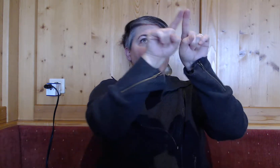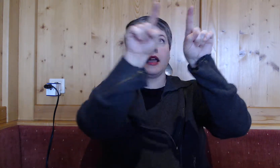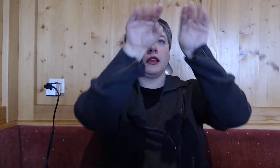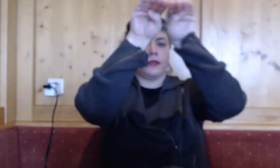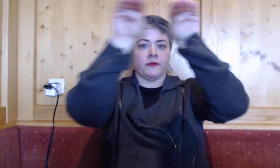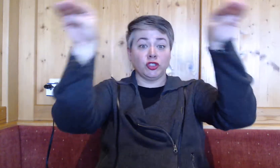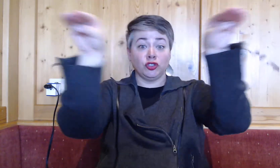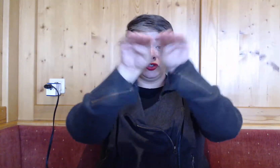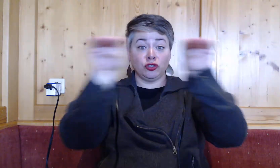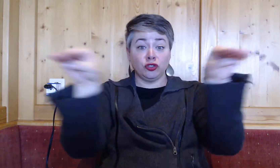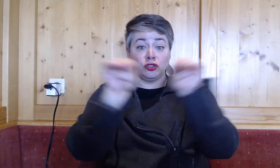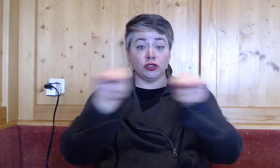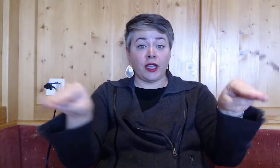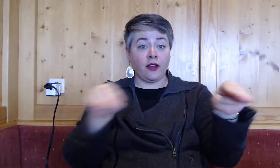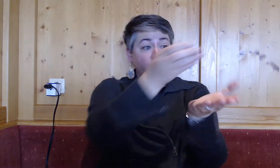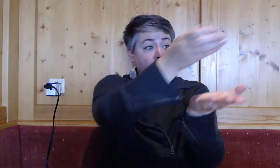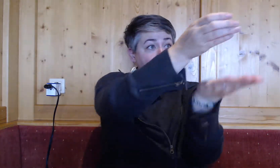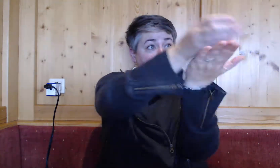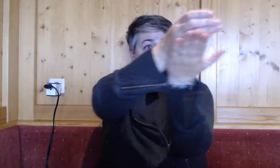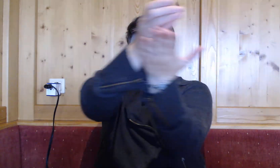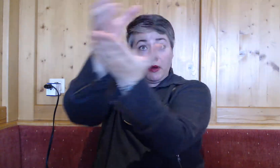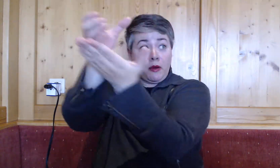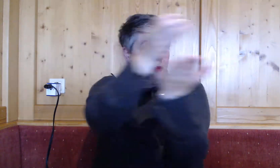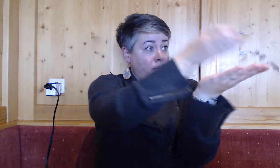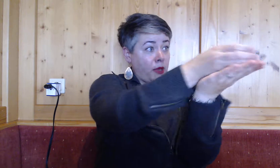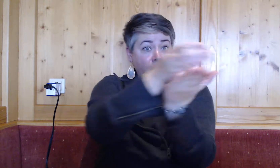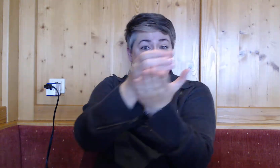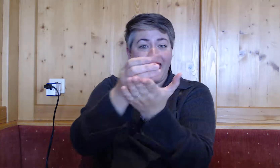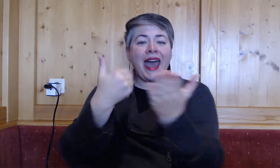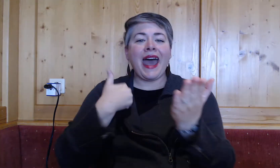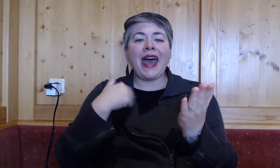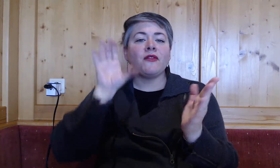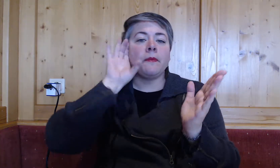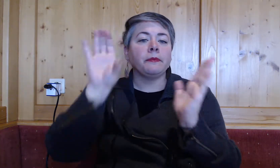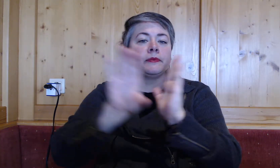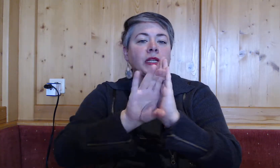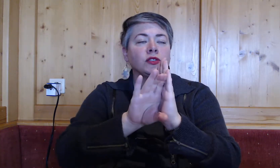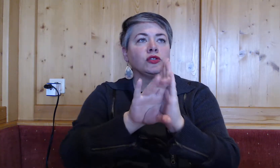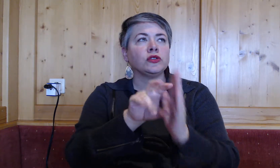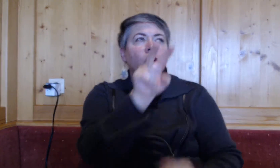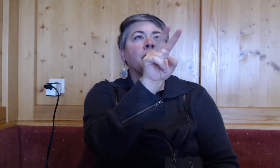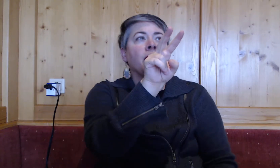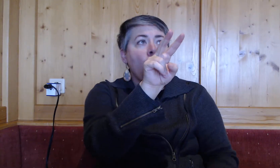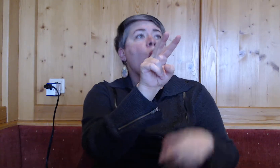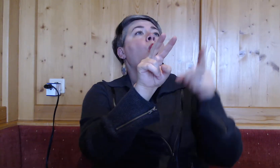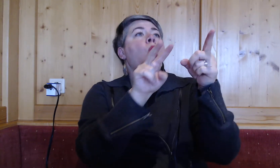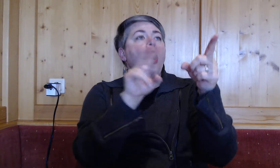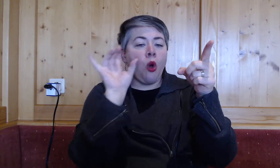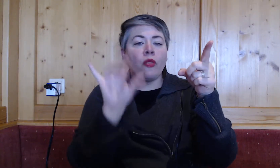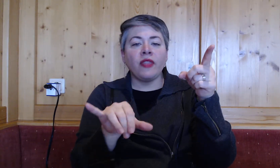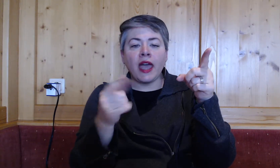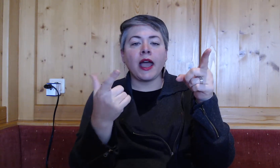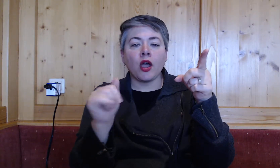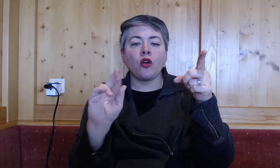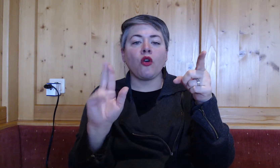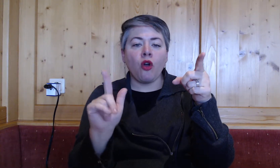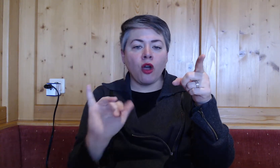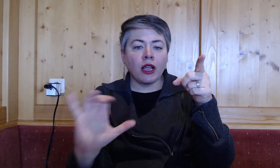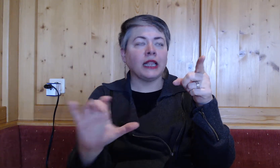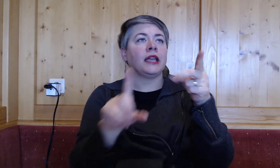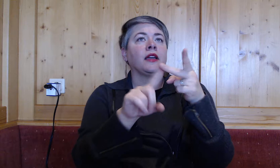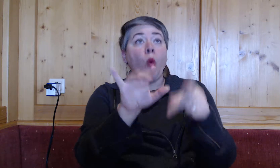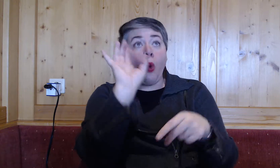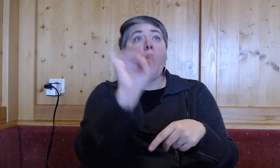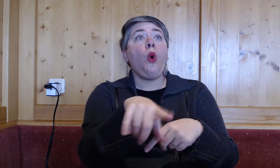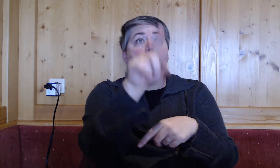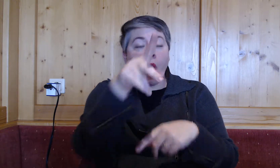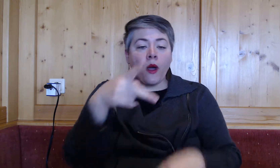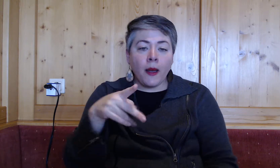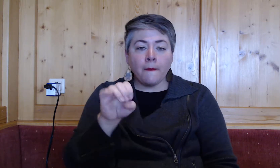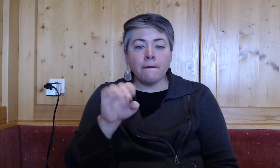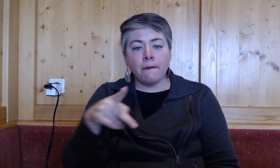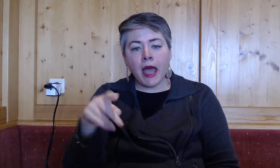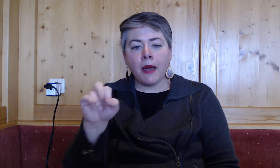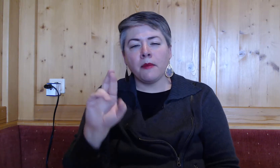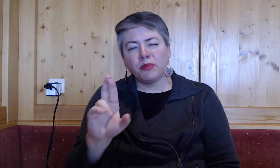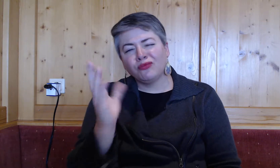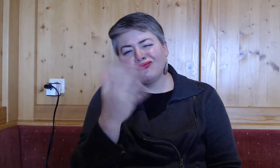The spice shelves had pictures, like garlic or pepper, etc